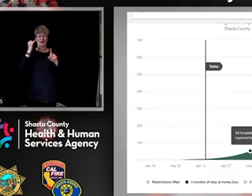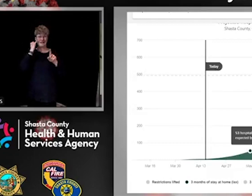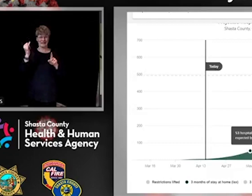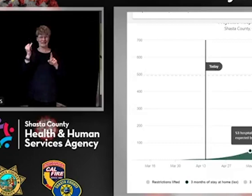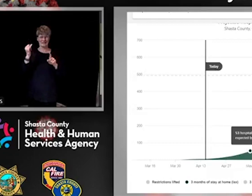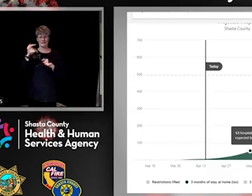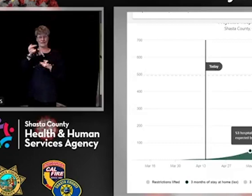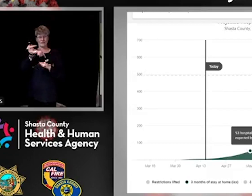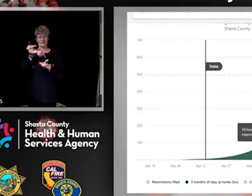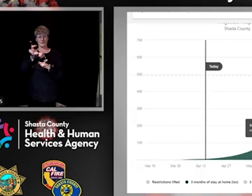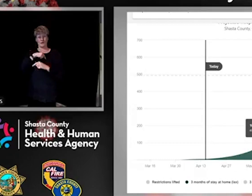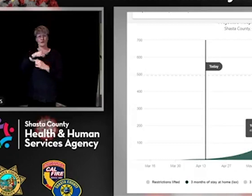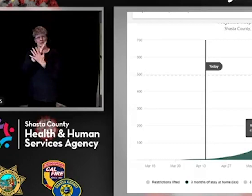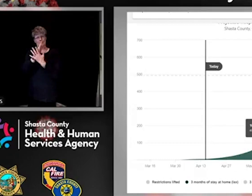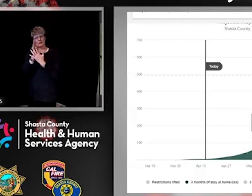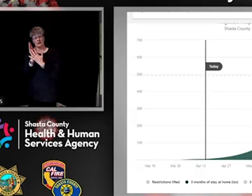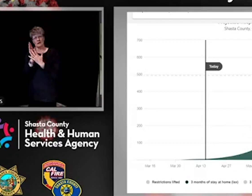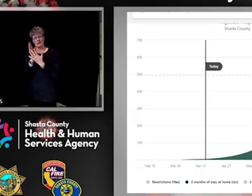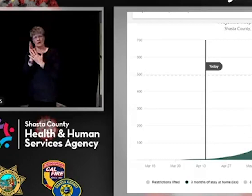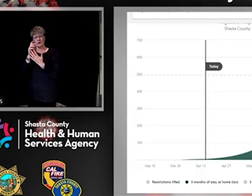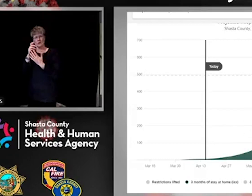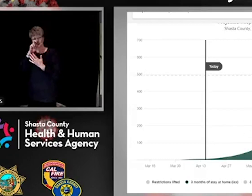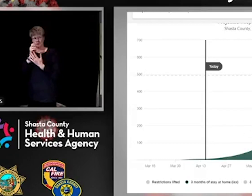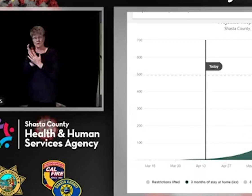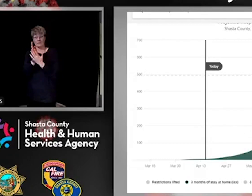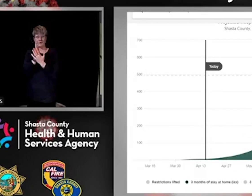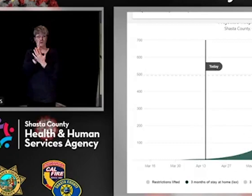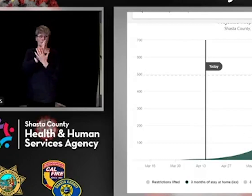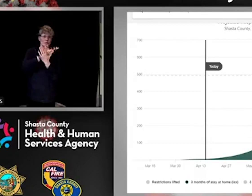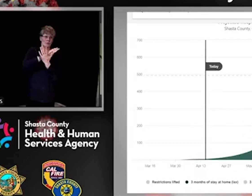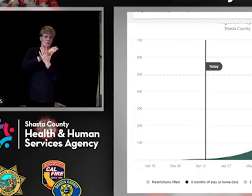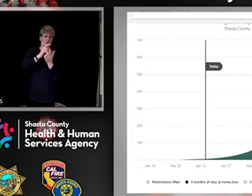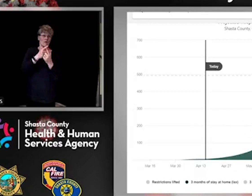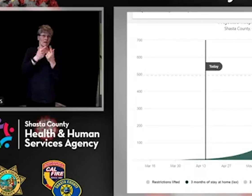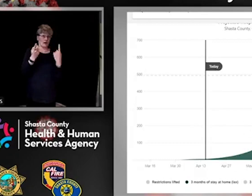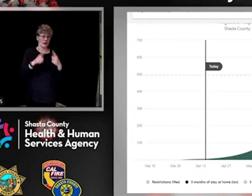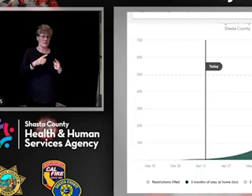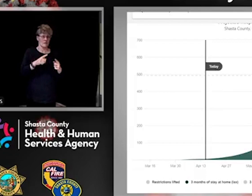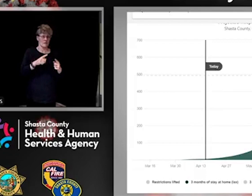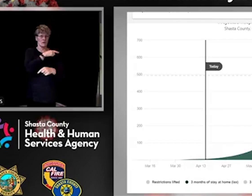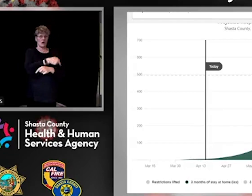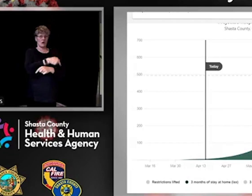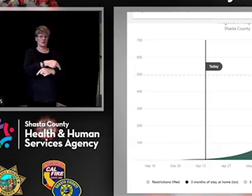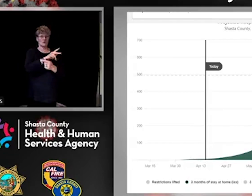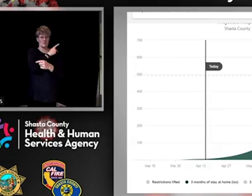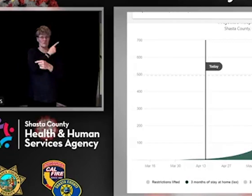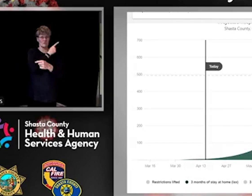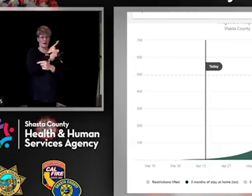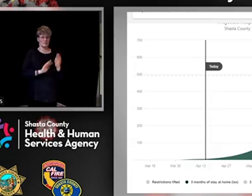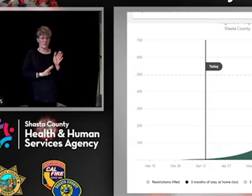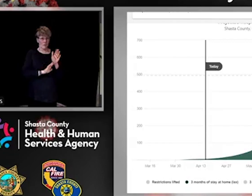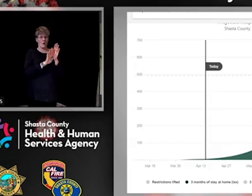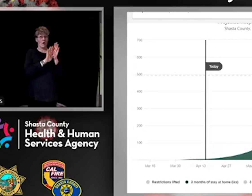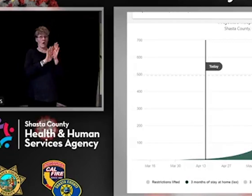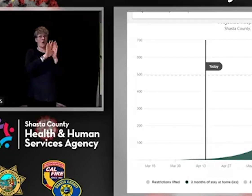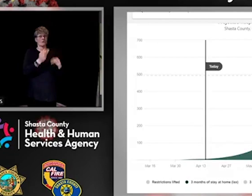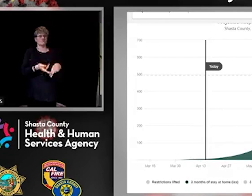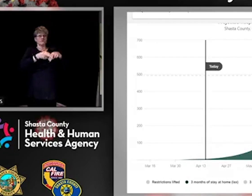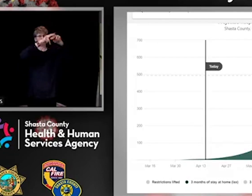hospitalization would continue to increase at an exponential rate, and by that June 16th